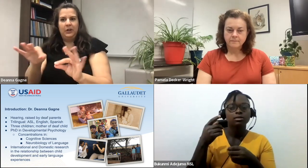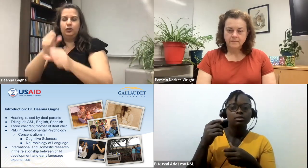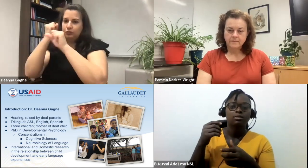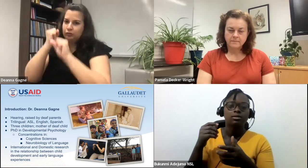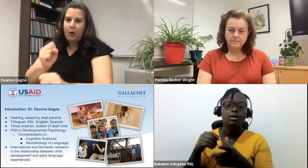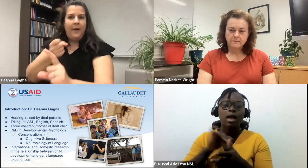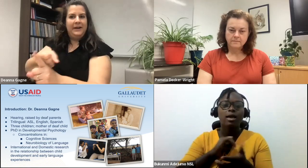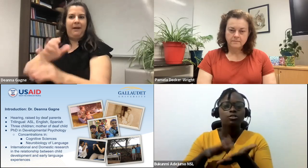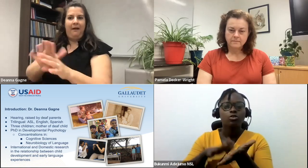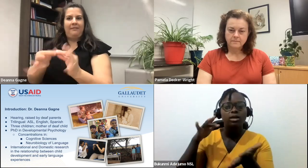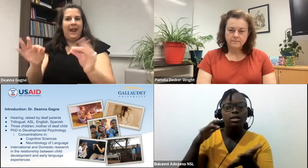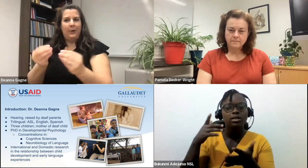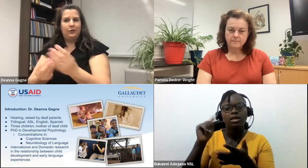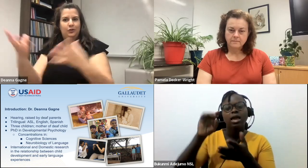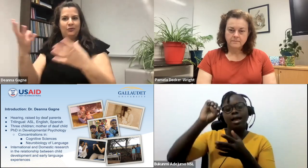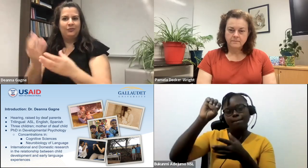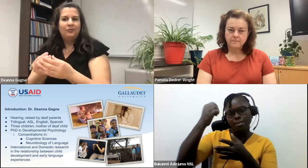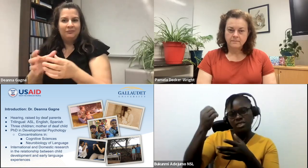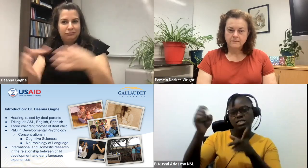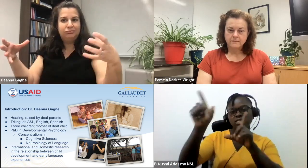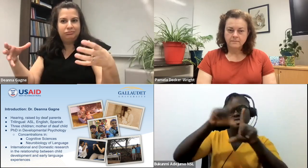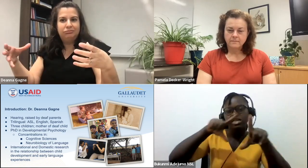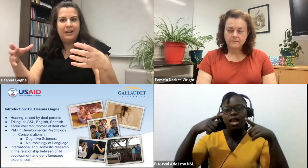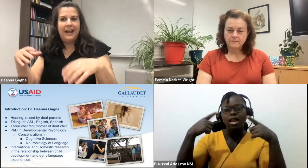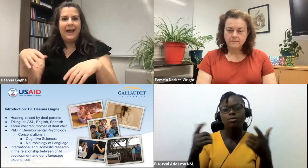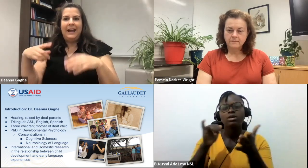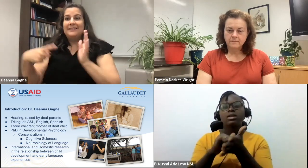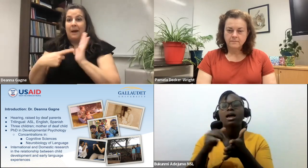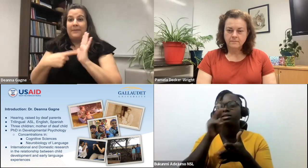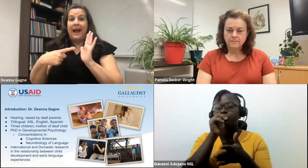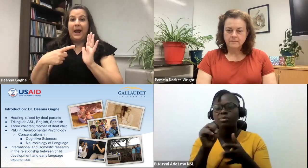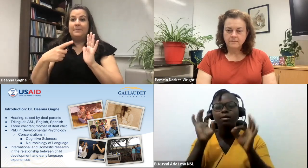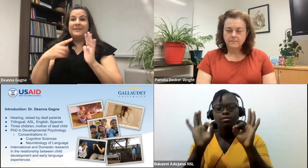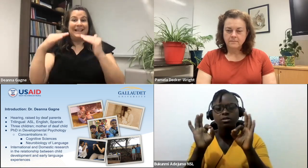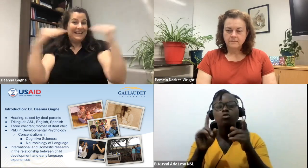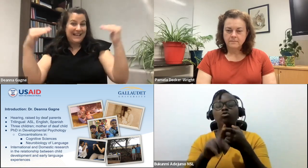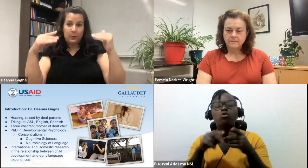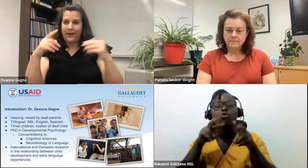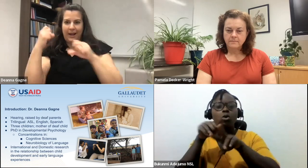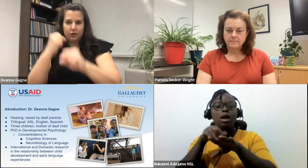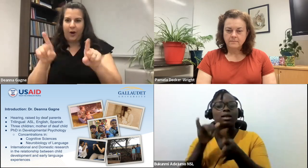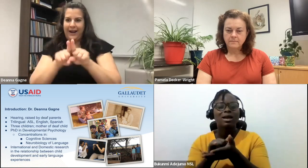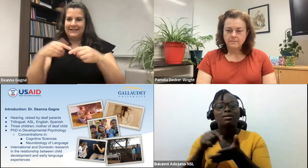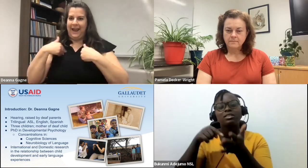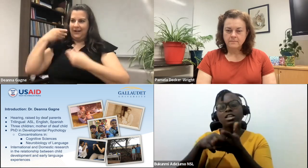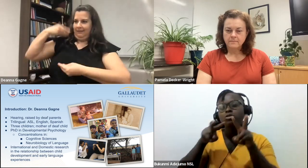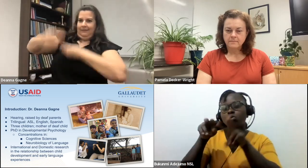peers children feed each other. Language that becomes a full language, all French language, and